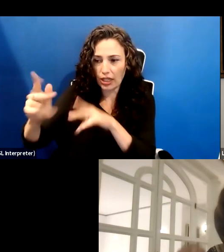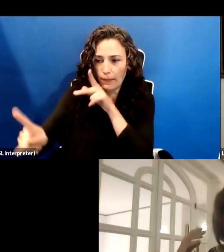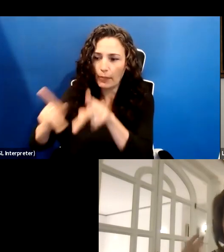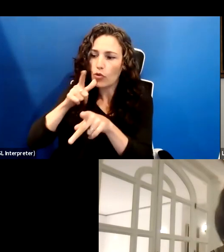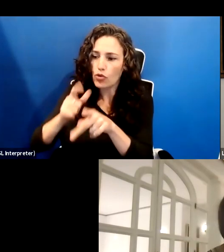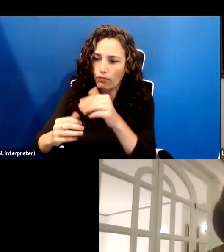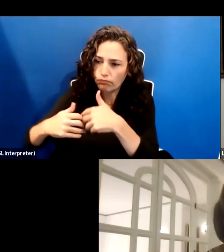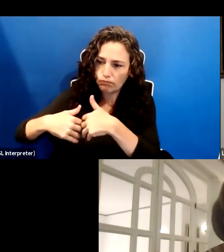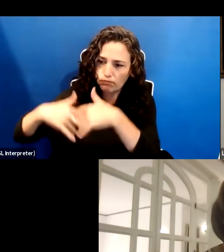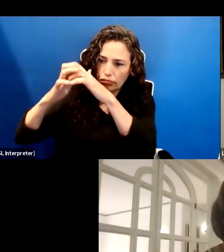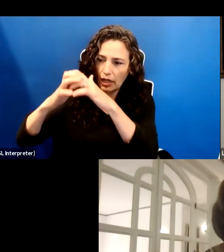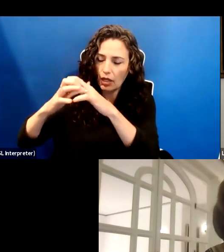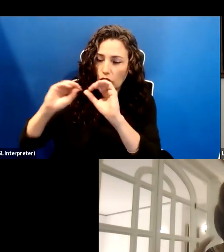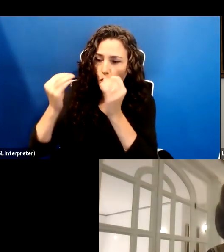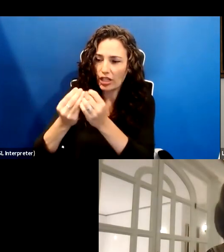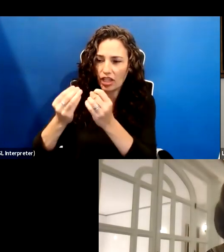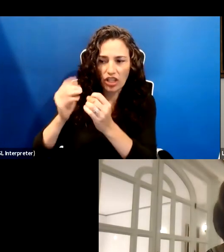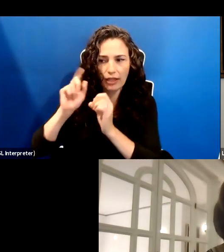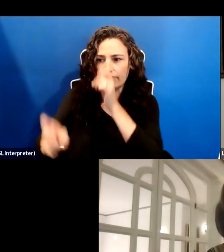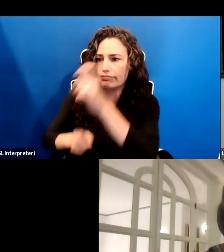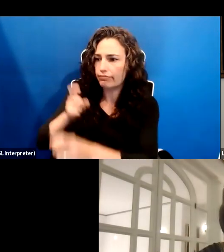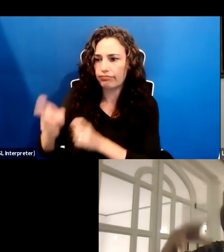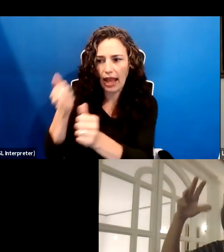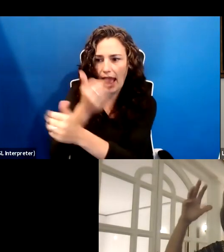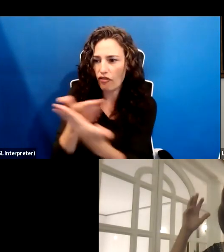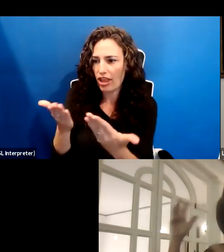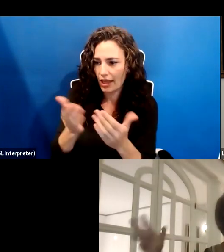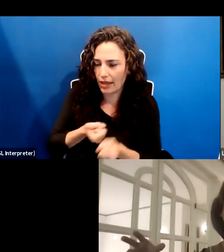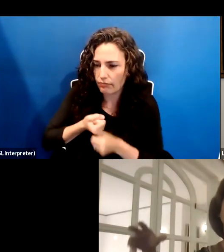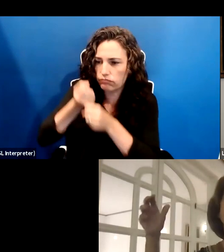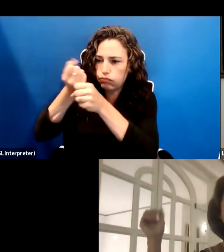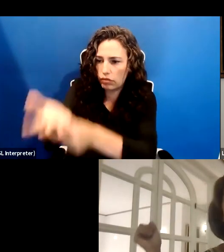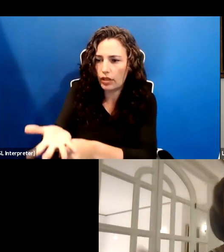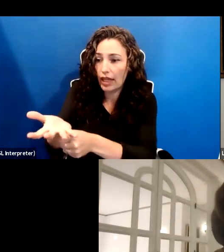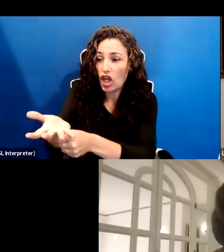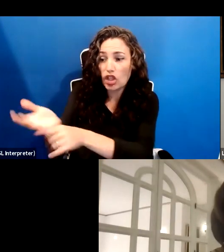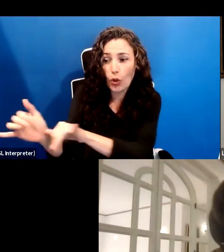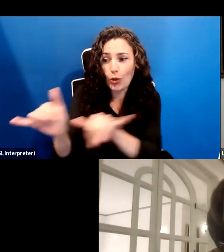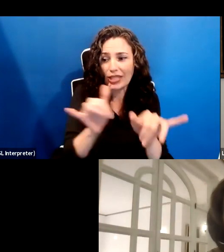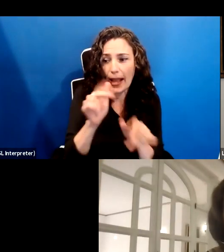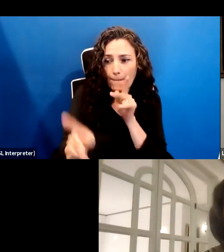put everything that they had into it, those very same people we were following as they were dismantling it.